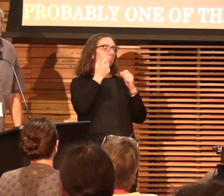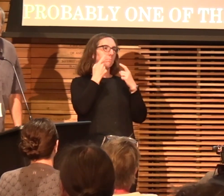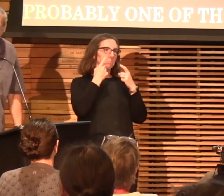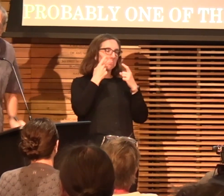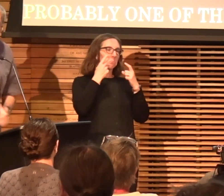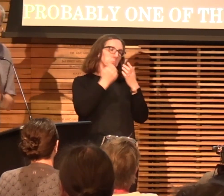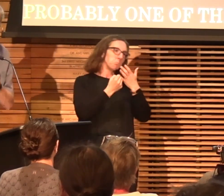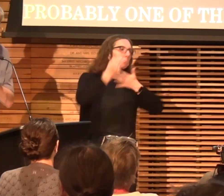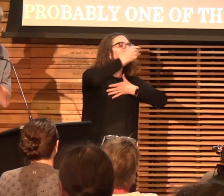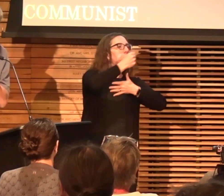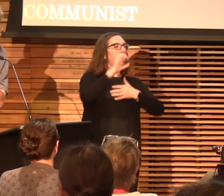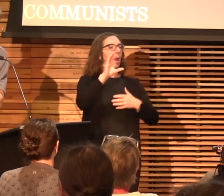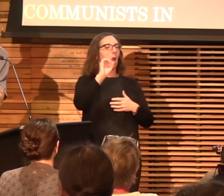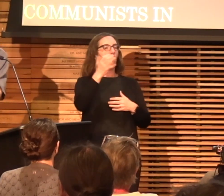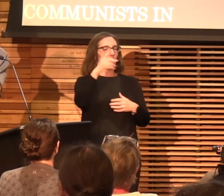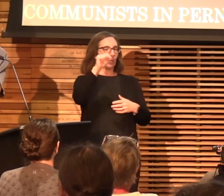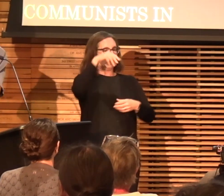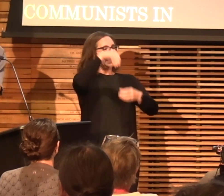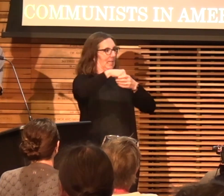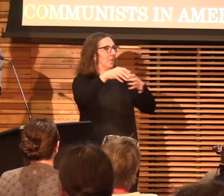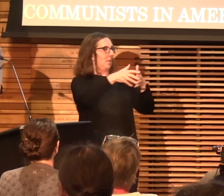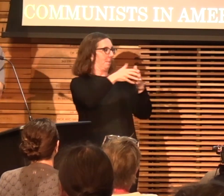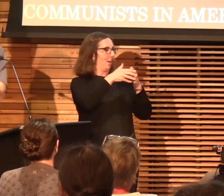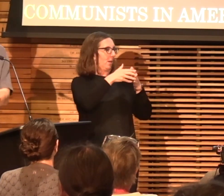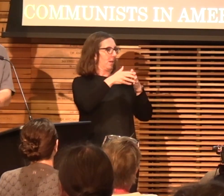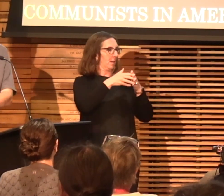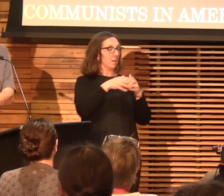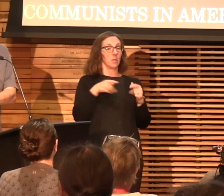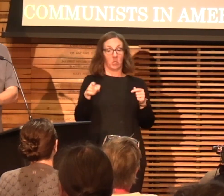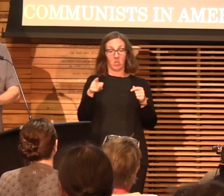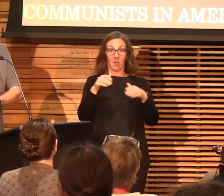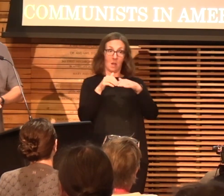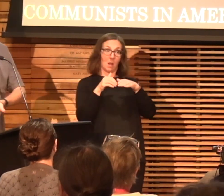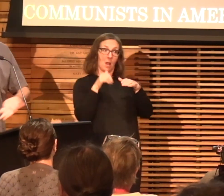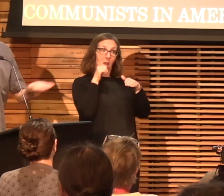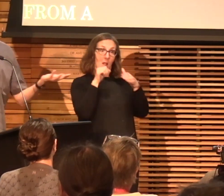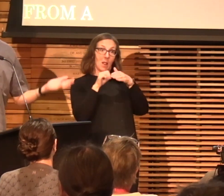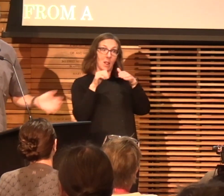She sends a letter, "Fraternal Breeding", to be printed in the program